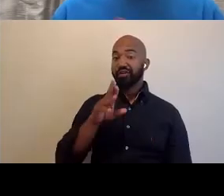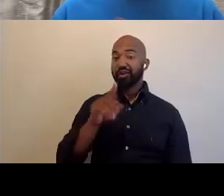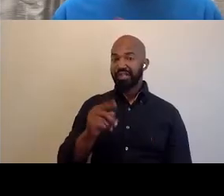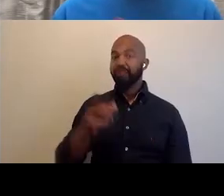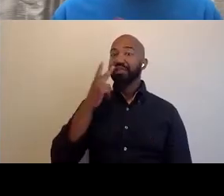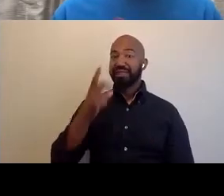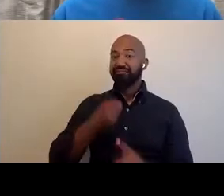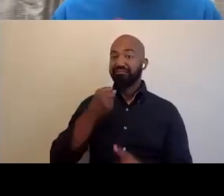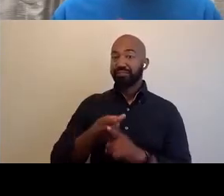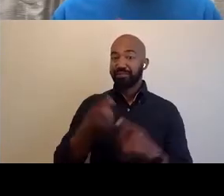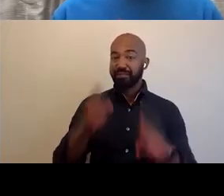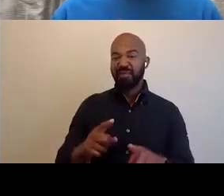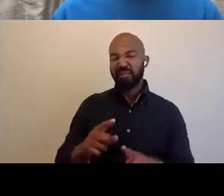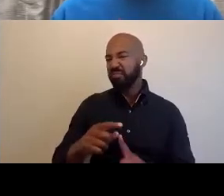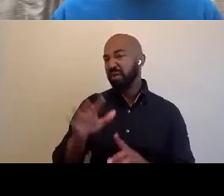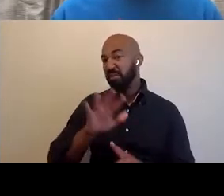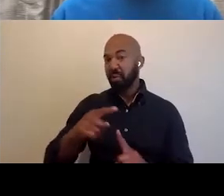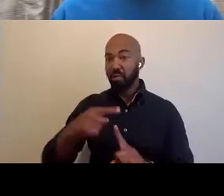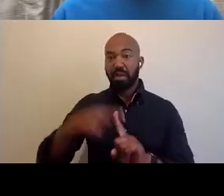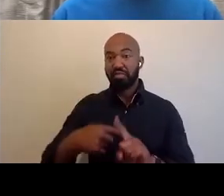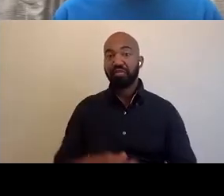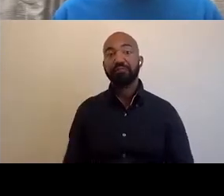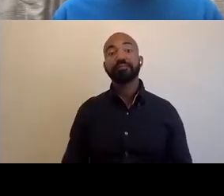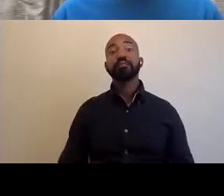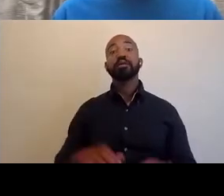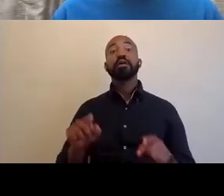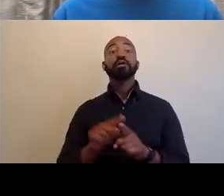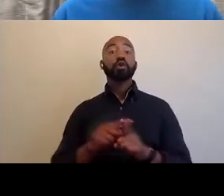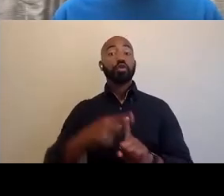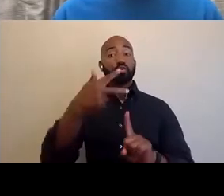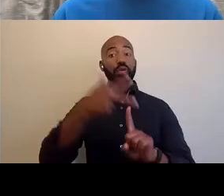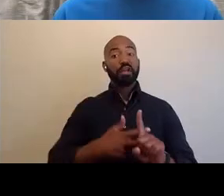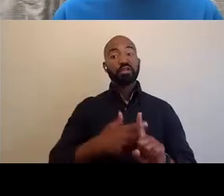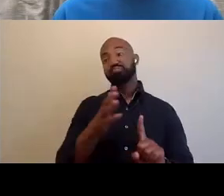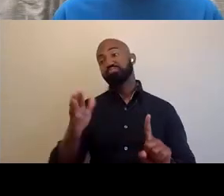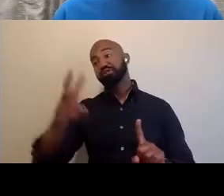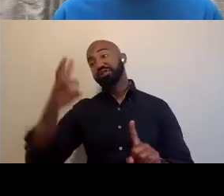We do see breast growth in the first three to six months with a maximum effect of two to three years.